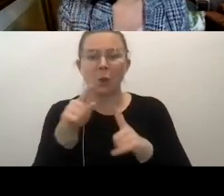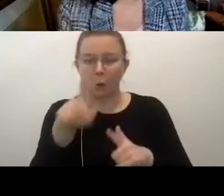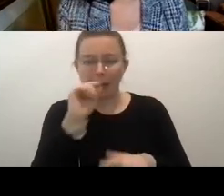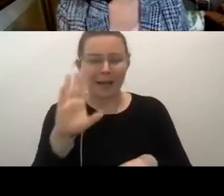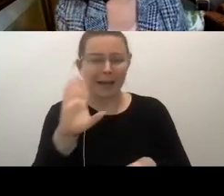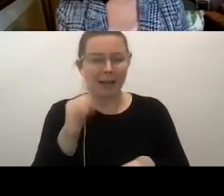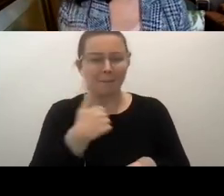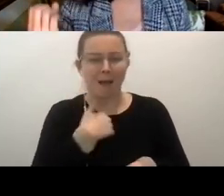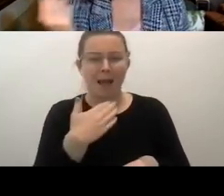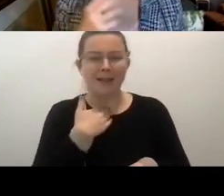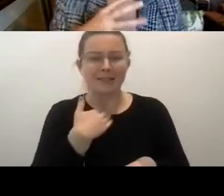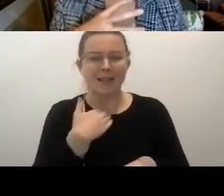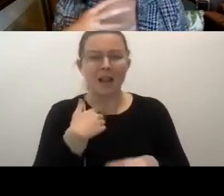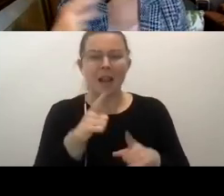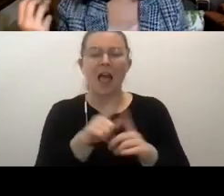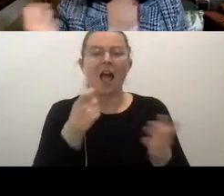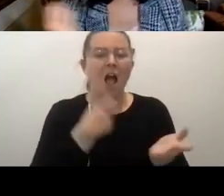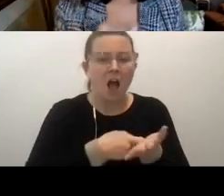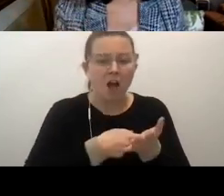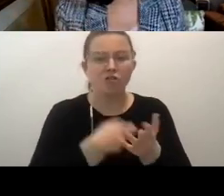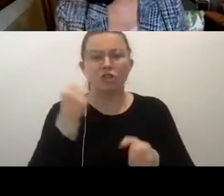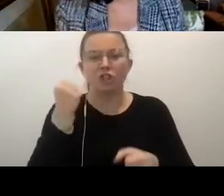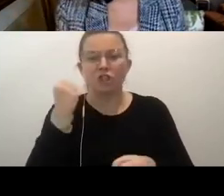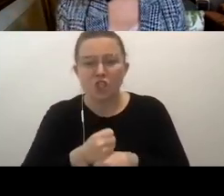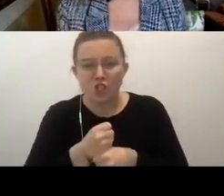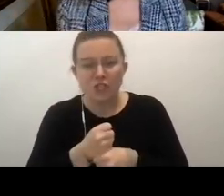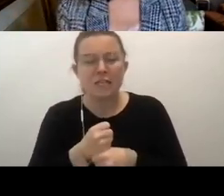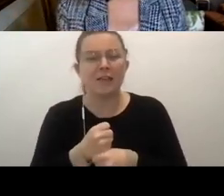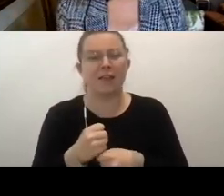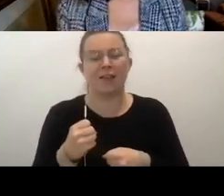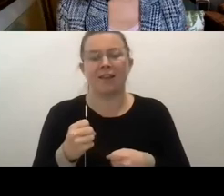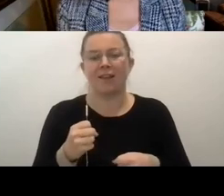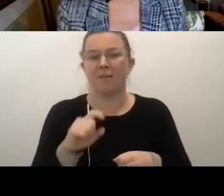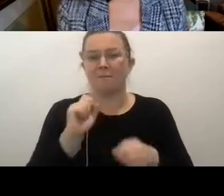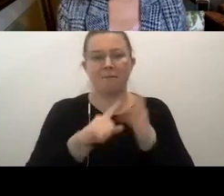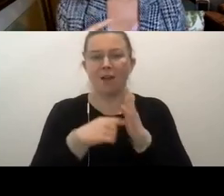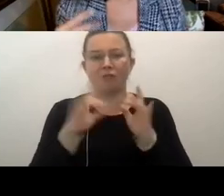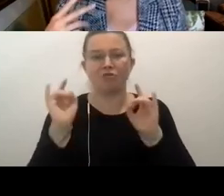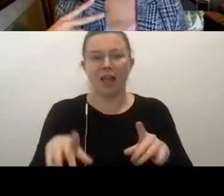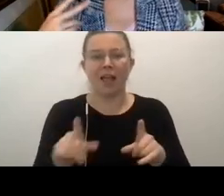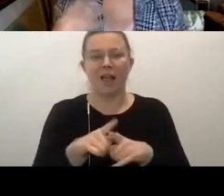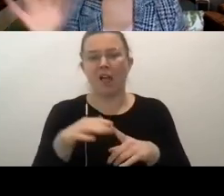Like I love saying all my r's and my g's and all of that, but Australians, you know, tend to be really slurry.